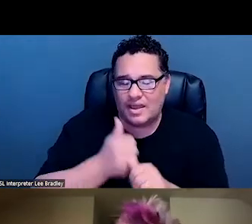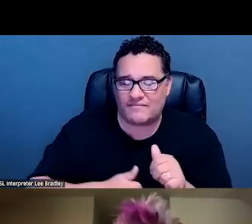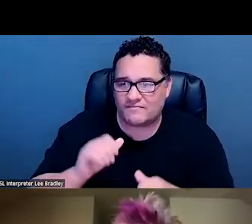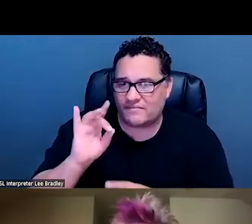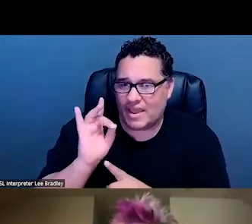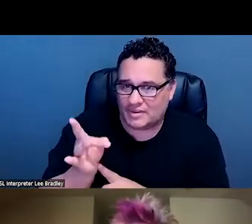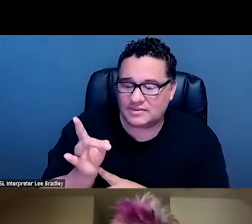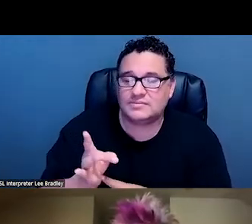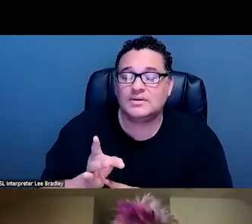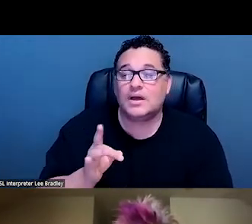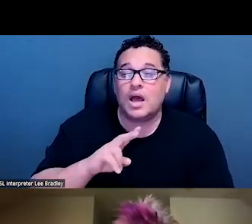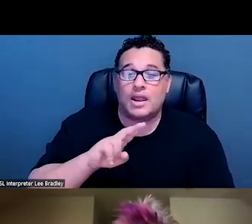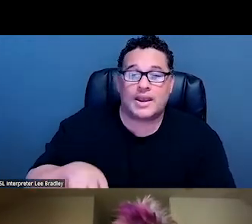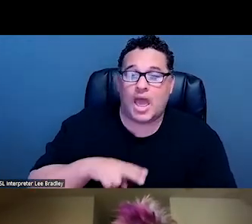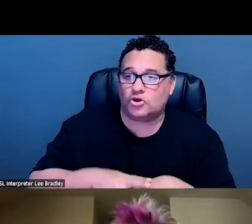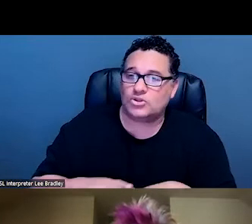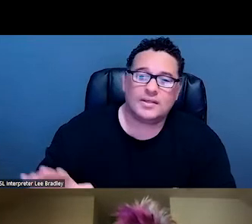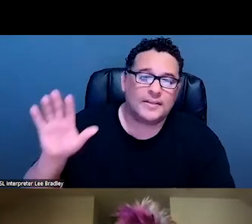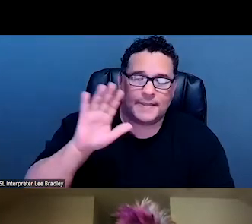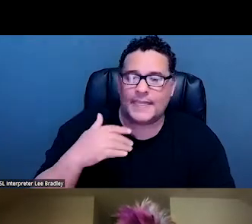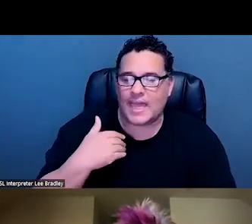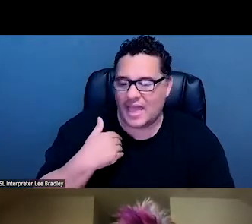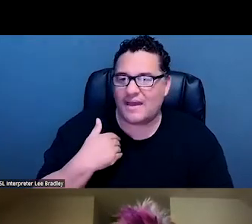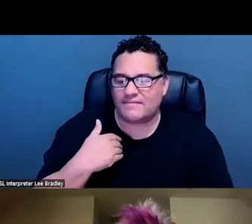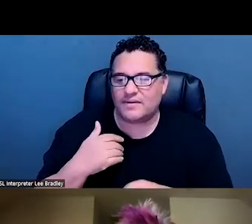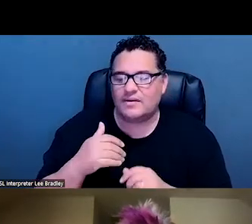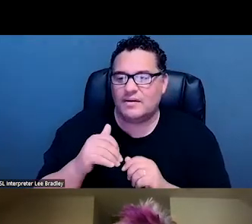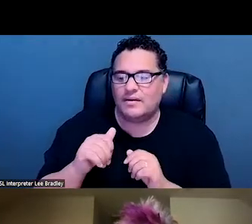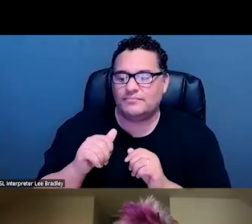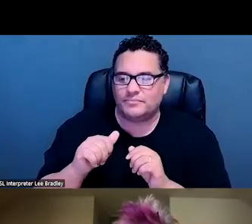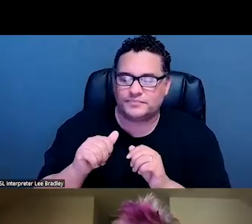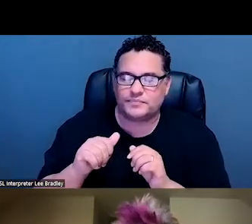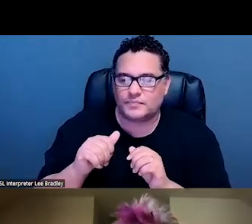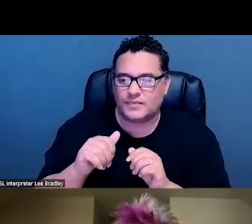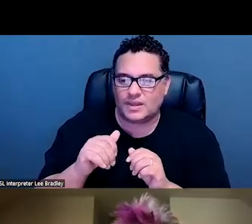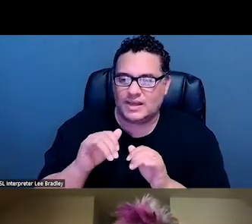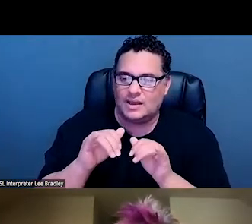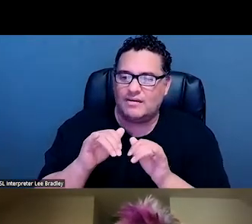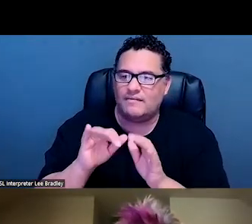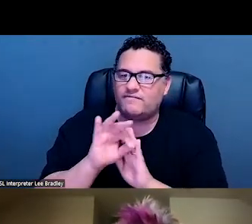NATIONALLY THERE ARE ALGORITHMS FUNCTIONING IN THE BACK GRAND TO TRY TO DETECT EMERGING EVENTS